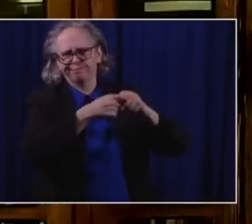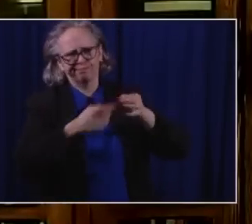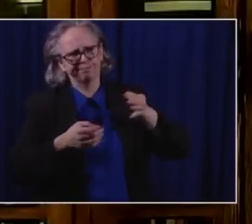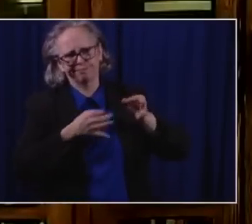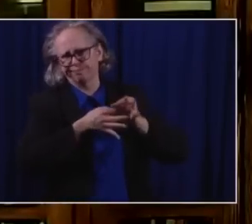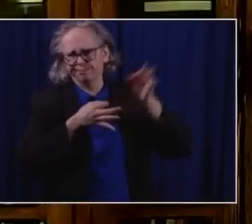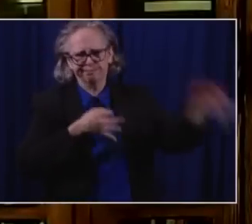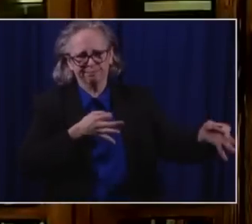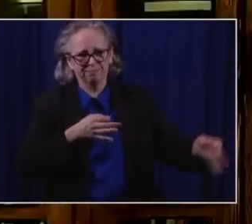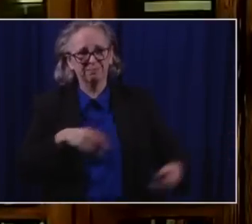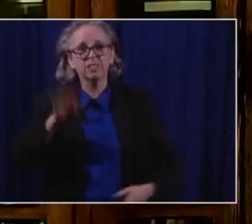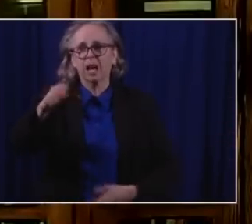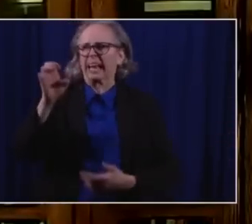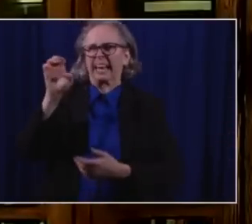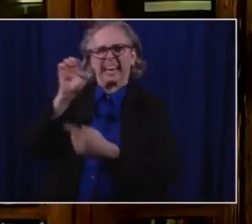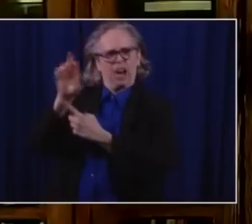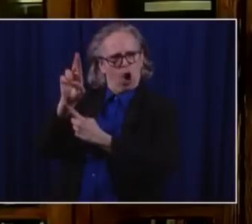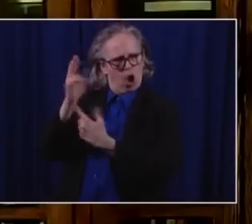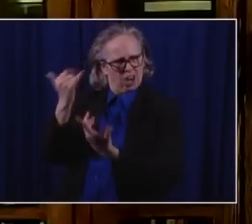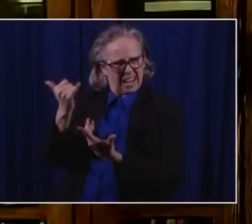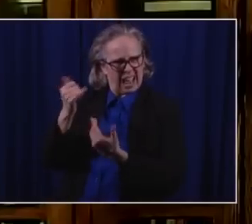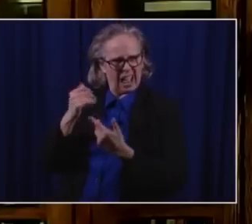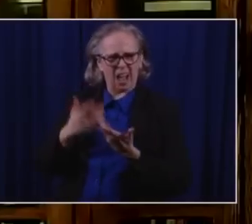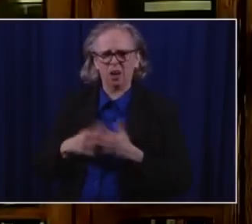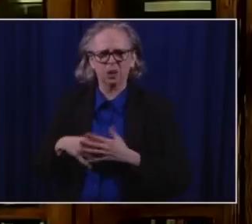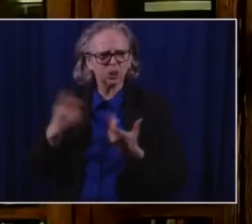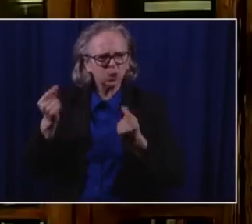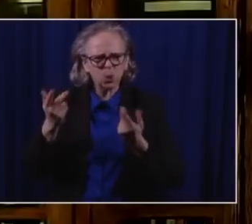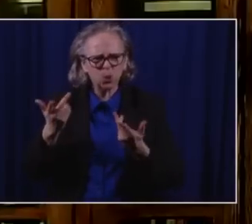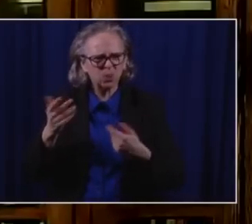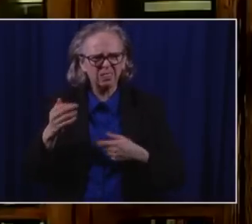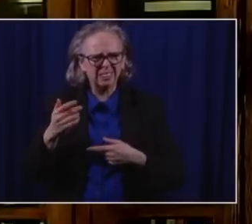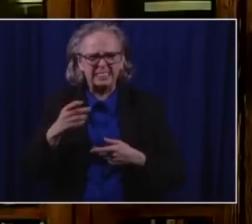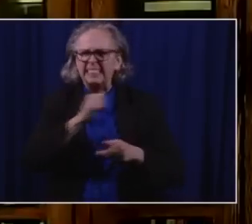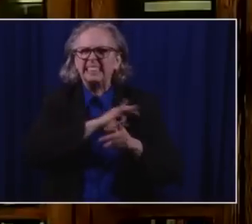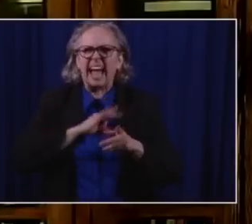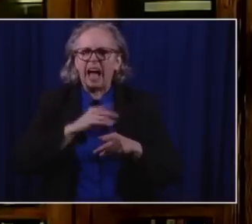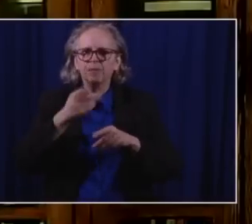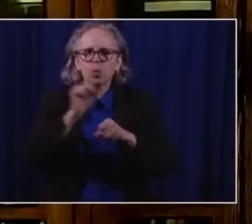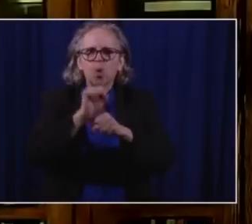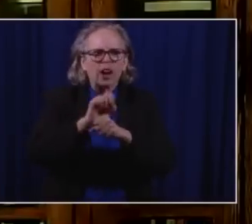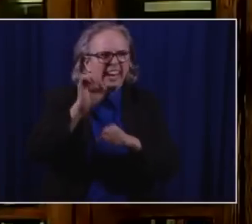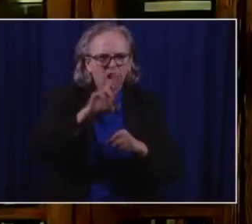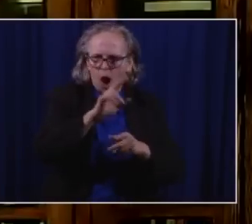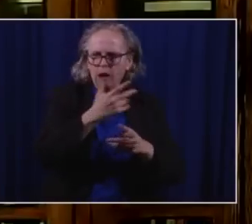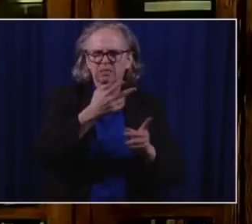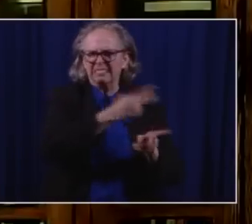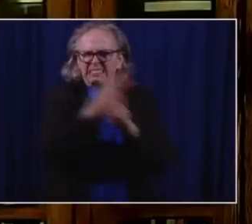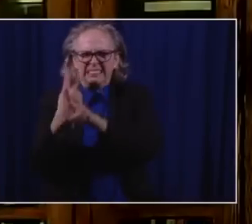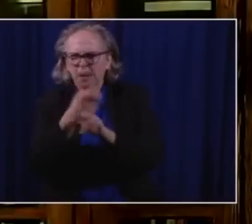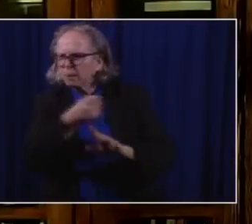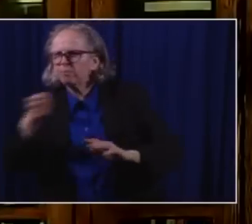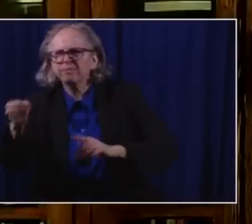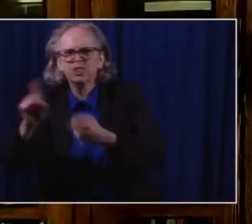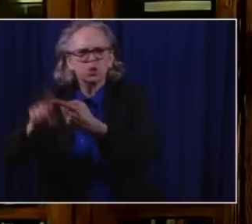where people are going to stay in the hospital for 3, 4, 5, 6, days. The 3rd level is a look at our a bullet or surgery sites